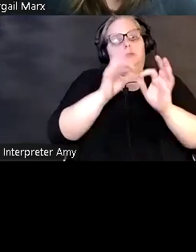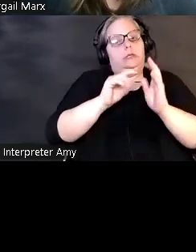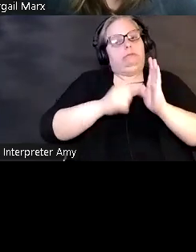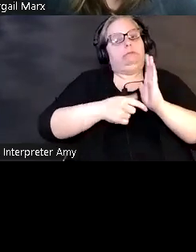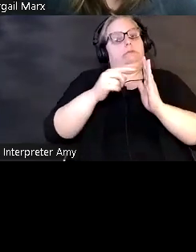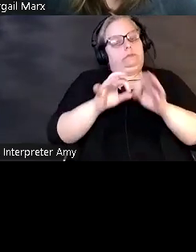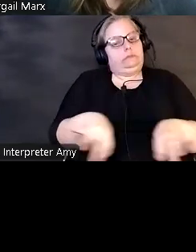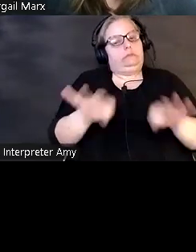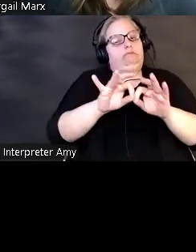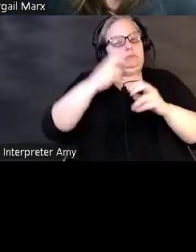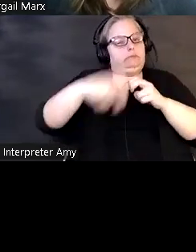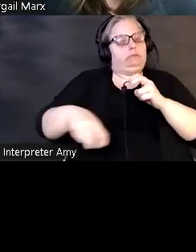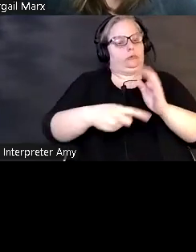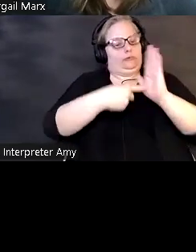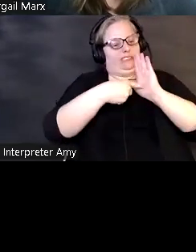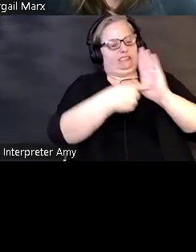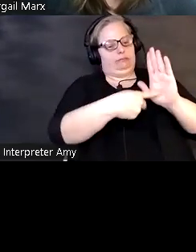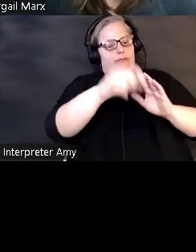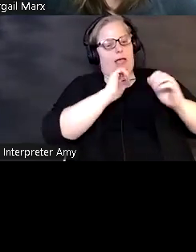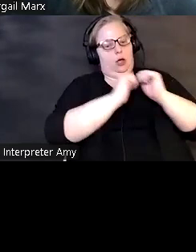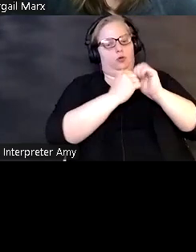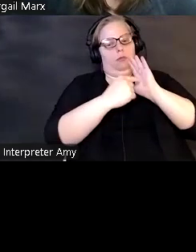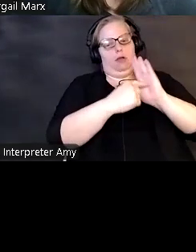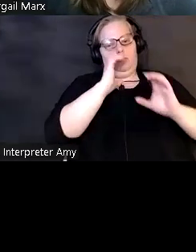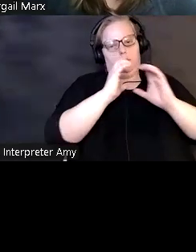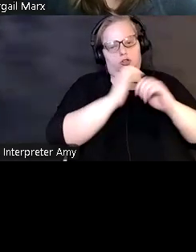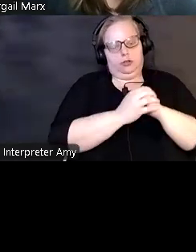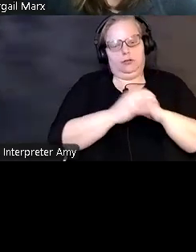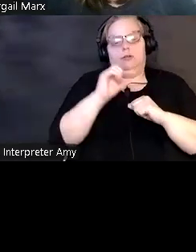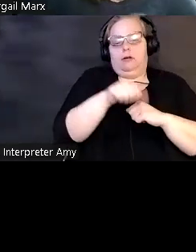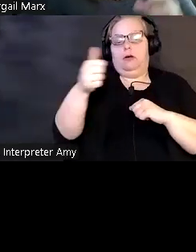So on the left side of the slide, I have some picture examples of visuals where they might be